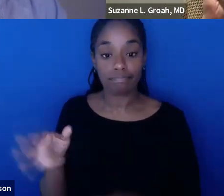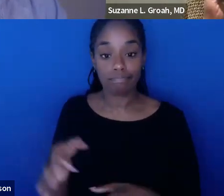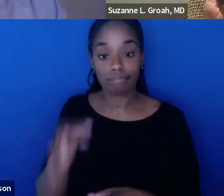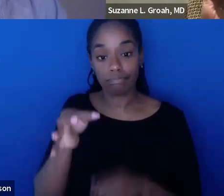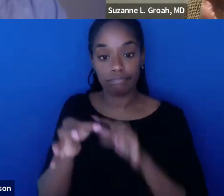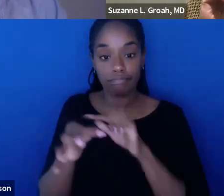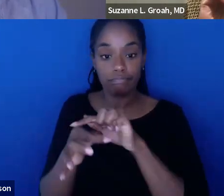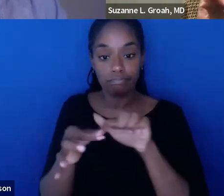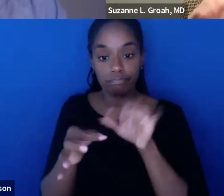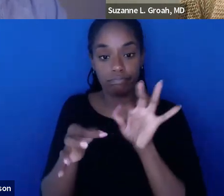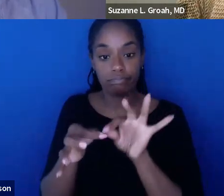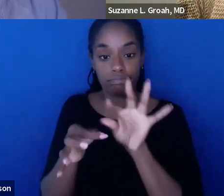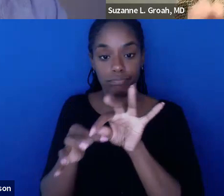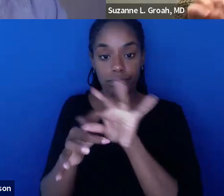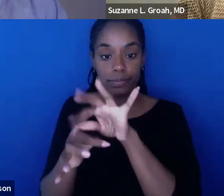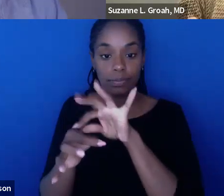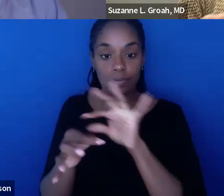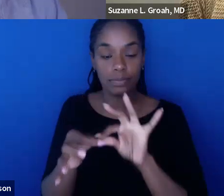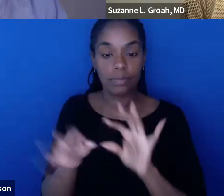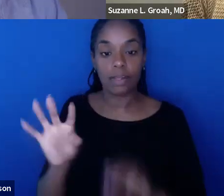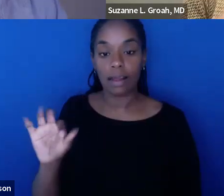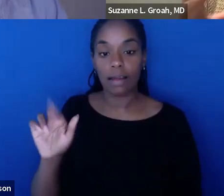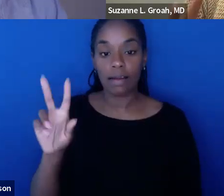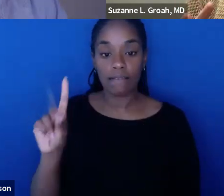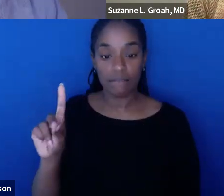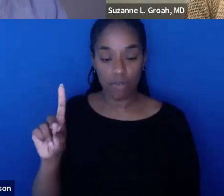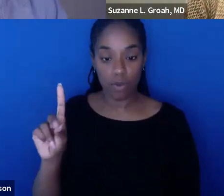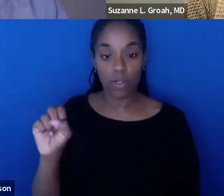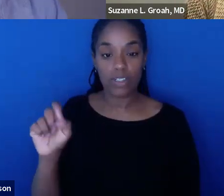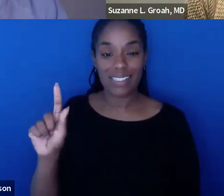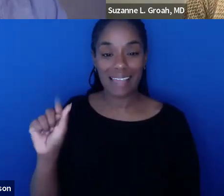then fluid or saline is injected in the bladder and pressures are measured,